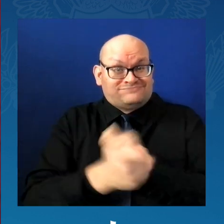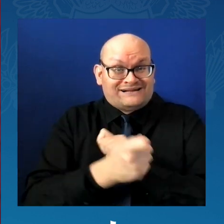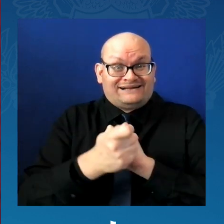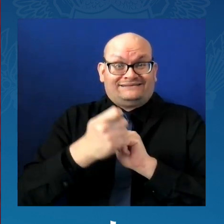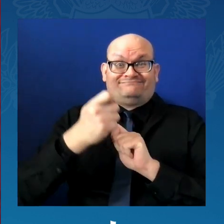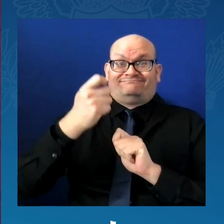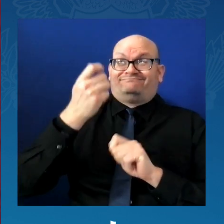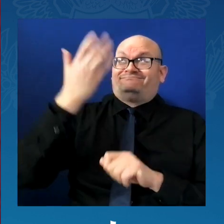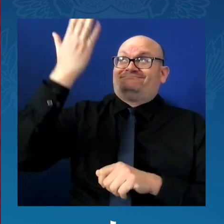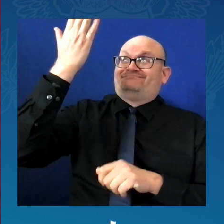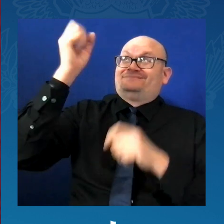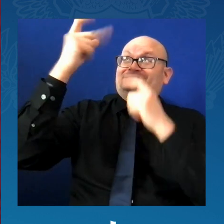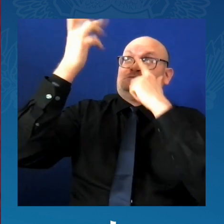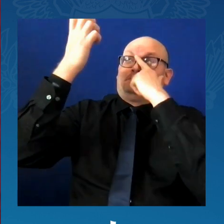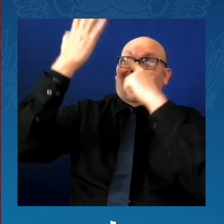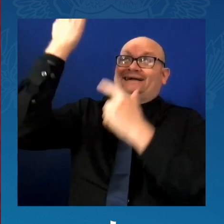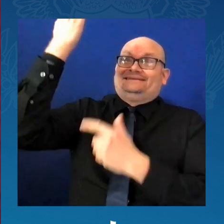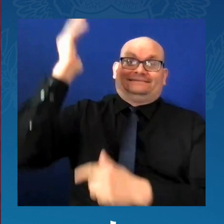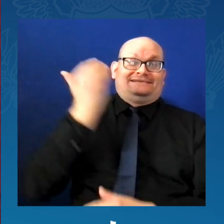I thank you for the work that you have been doing.